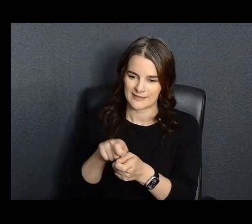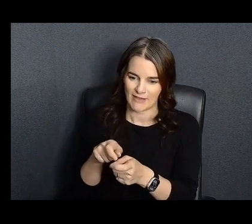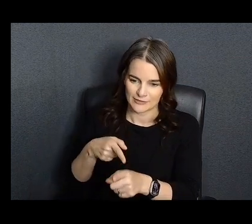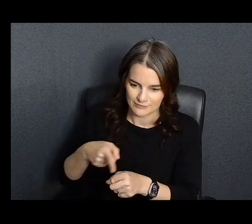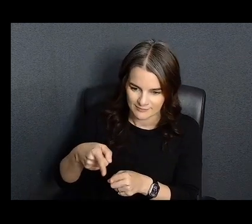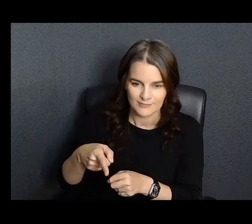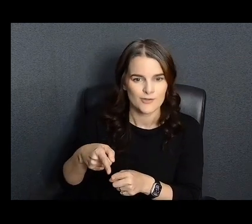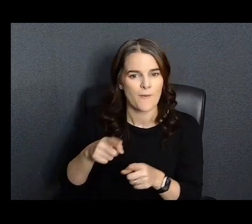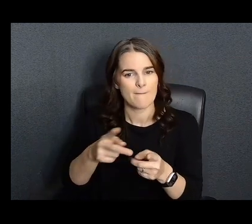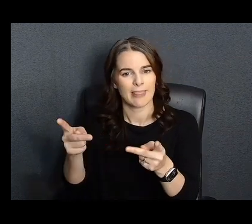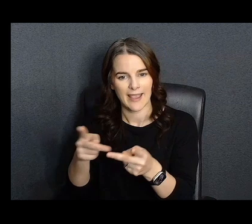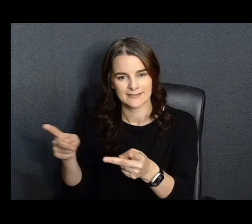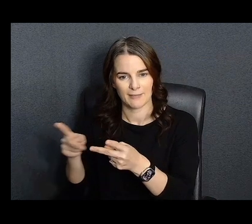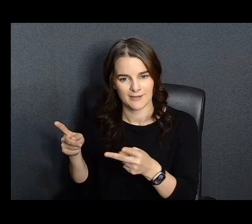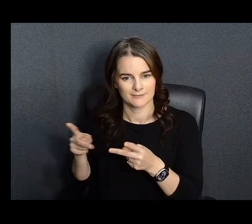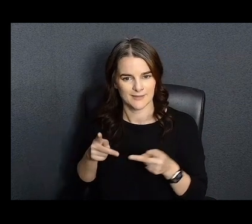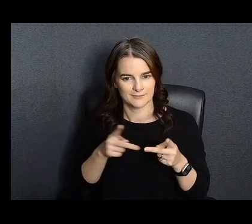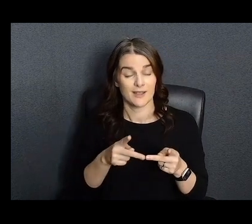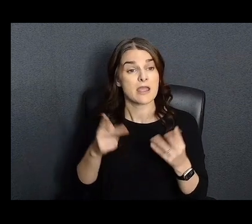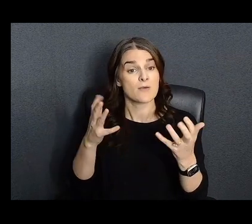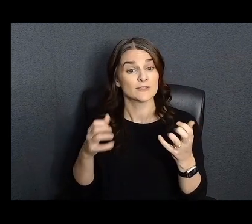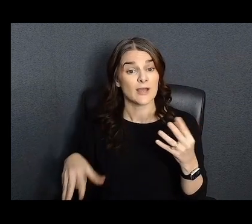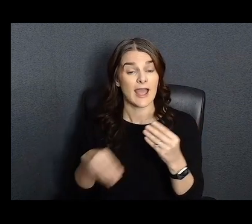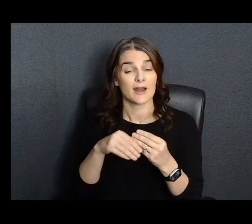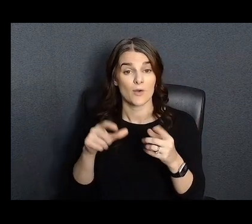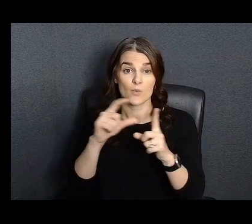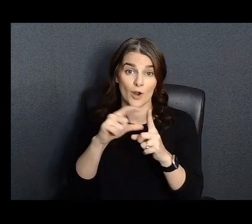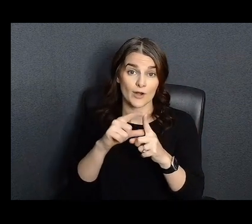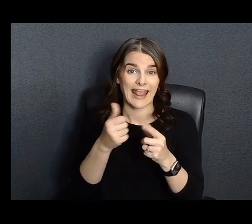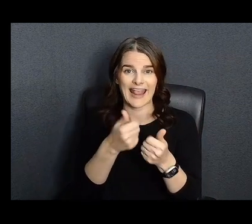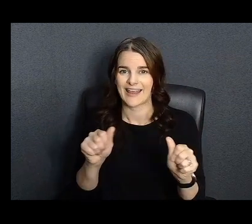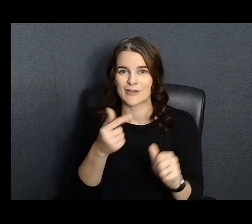So if I wanted to add a word on any of the Grid page sets,